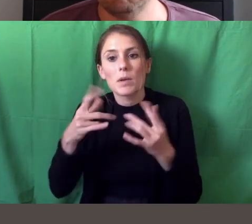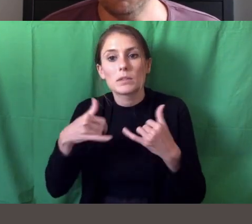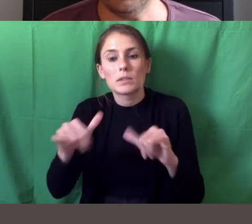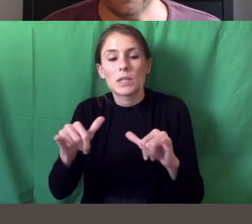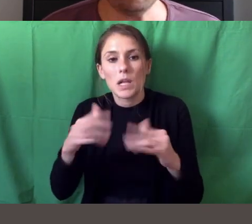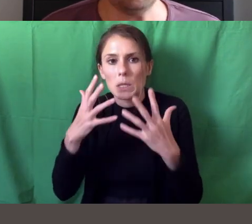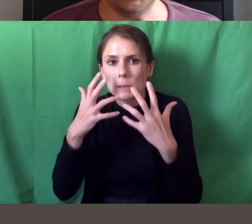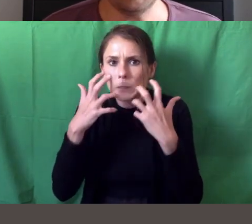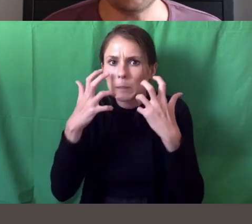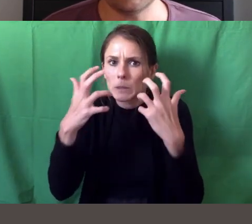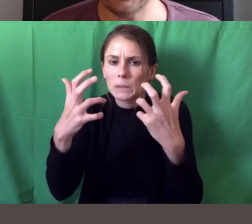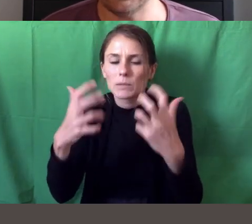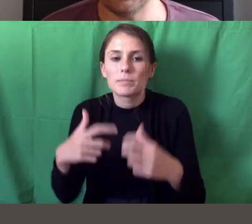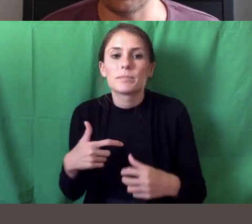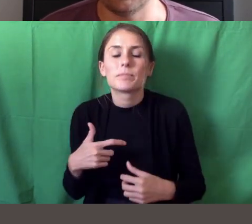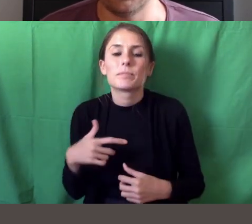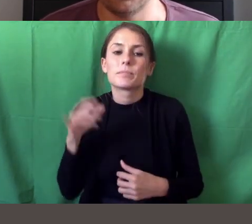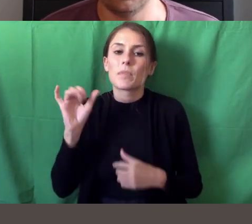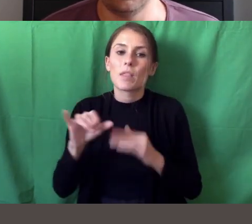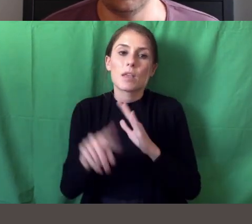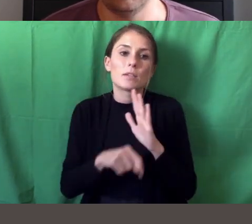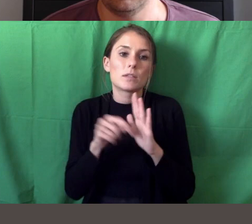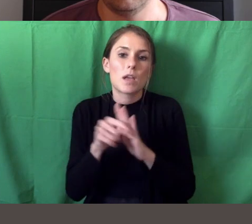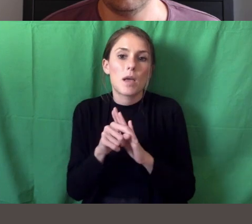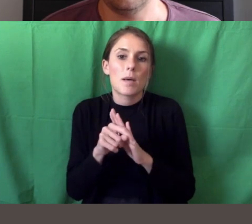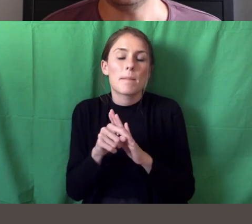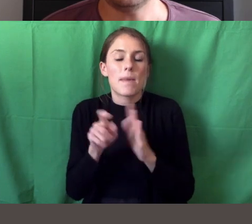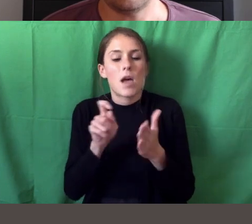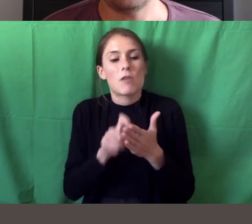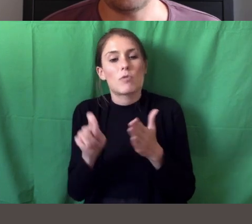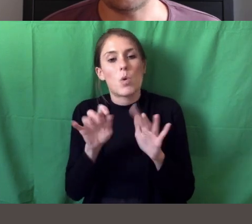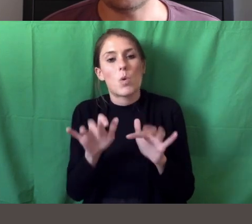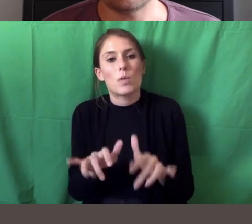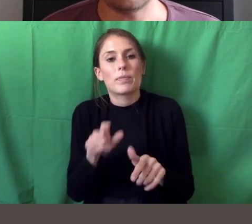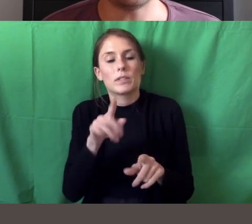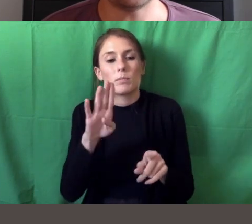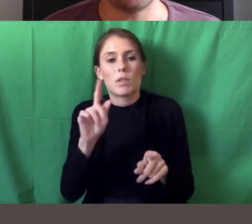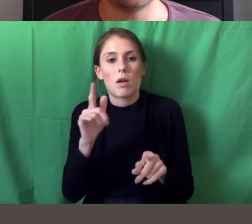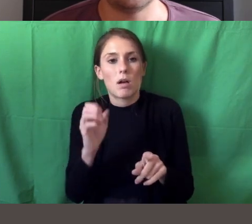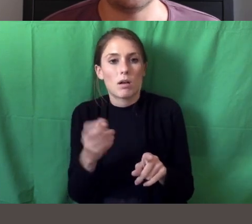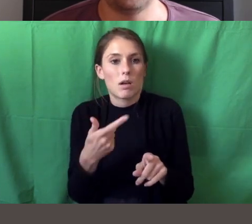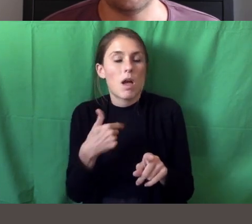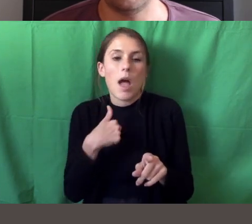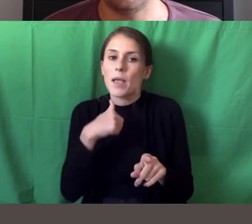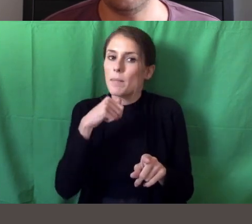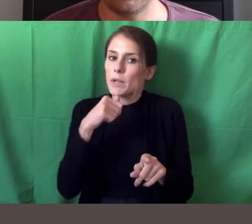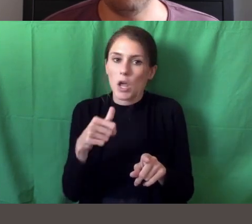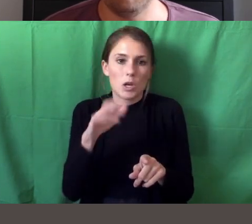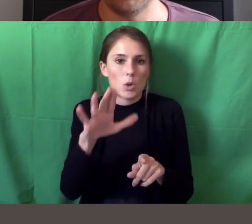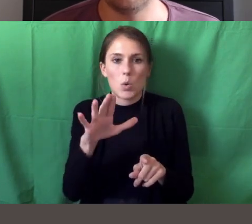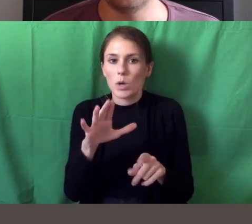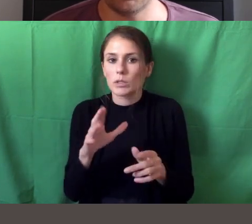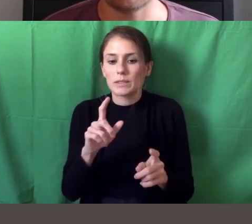family and my kids. And yet, people still get angry. At that time, I read that blog post.